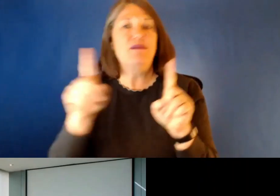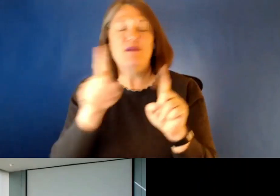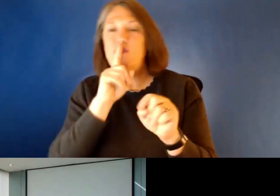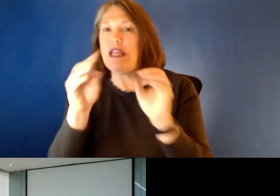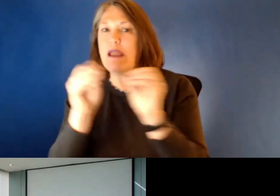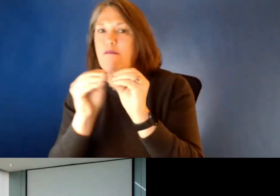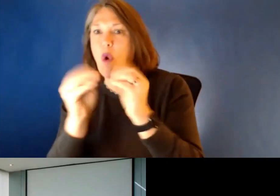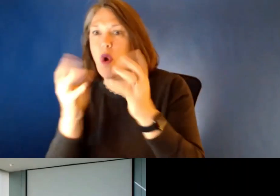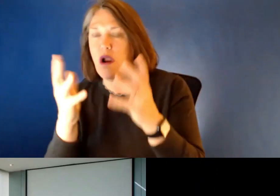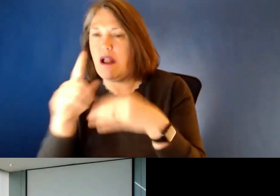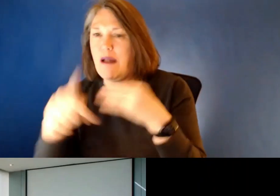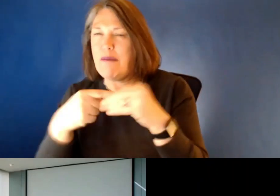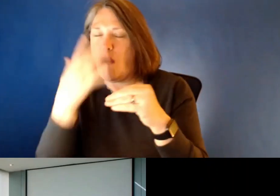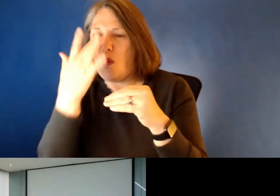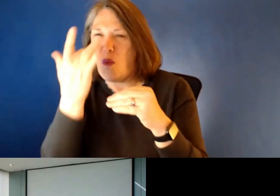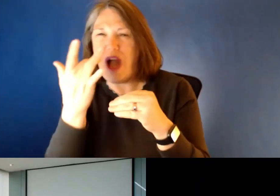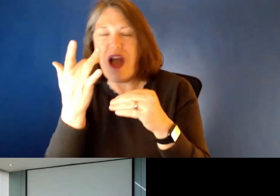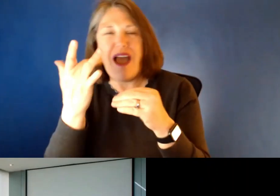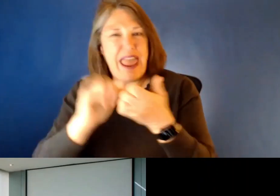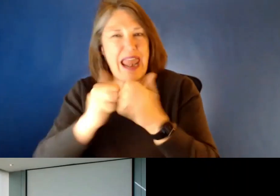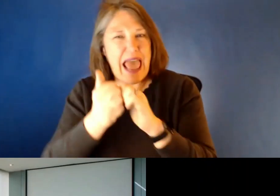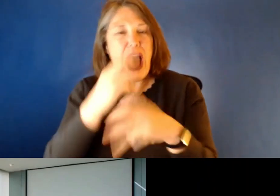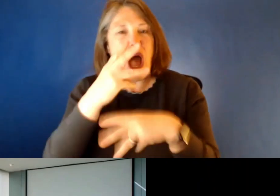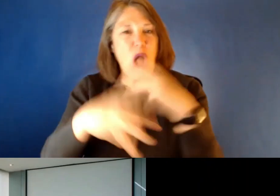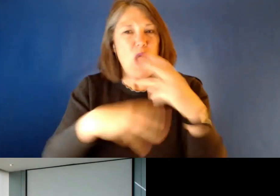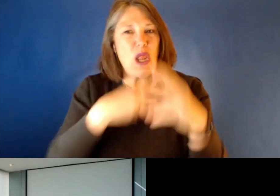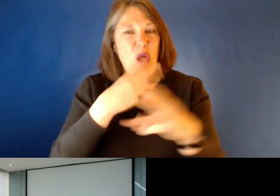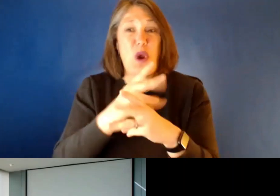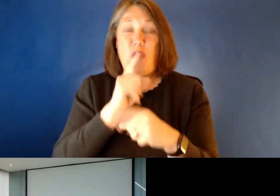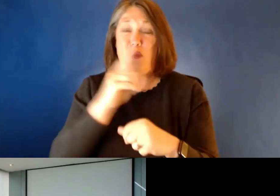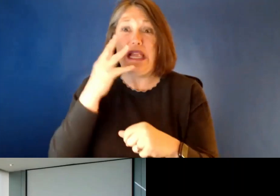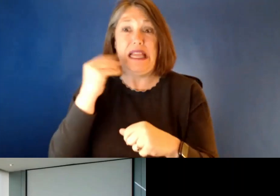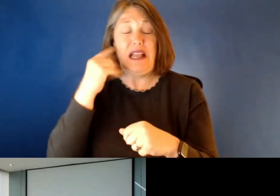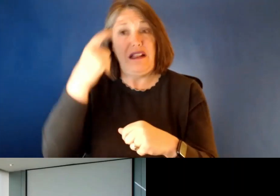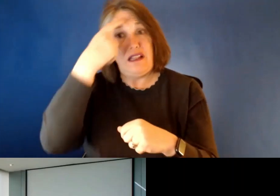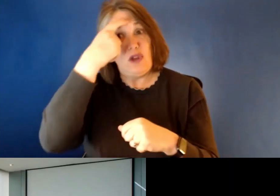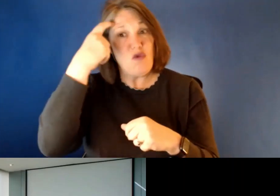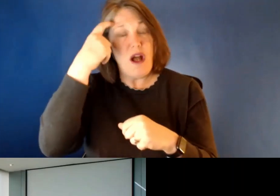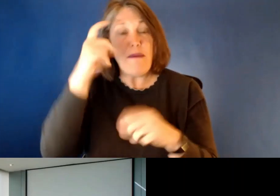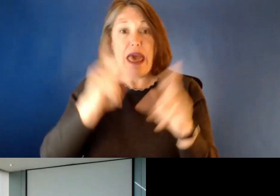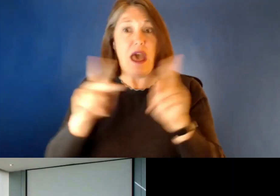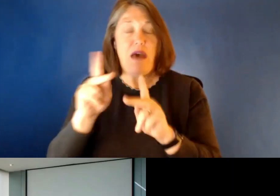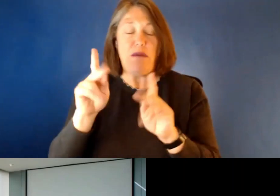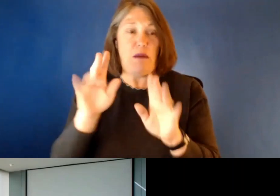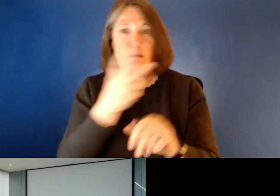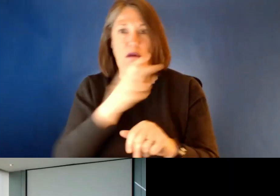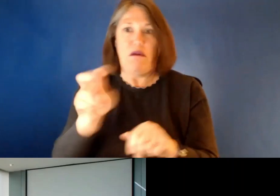06:07:54 in which the world was dramatized, how people were switching in their work lives